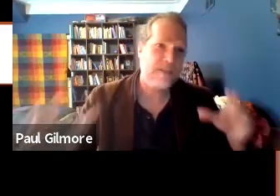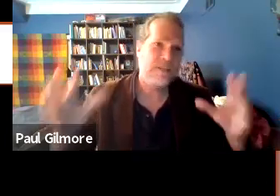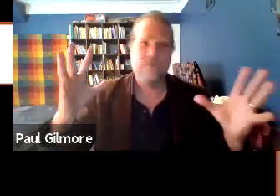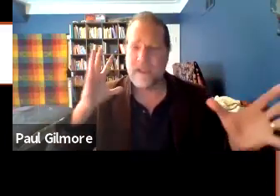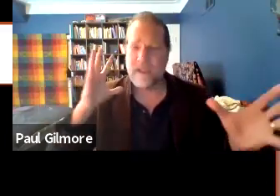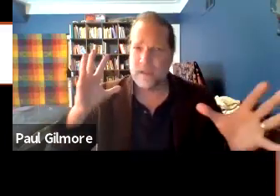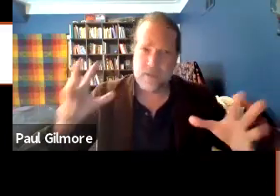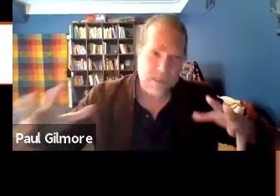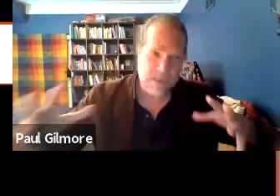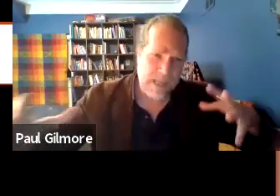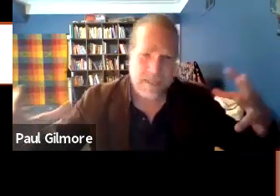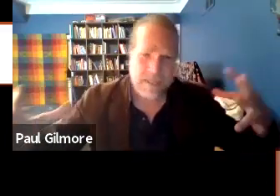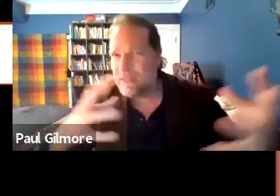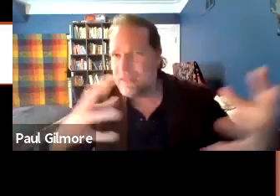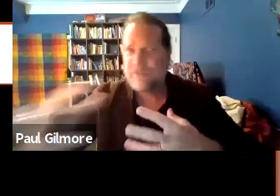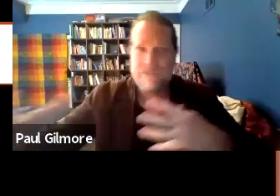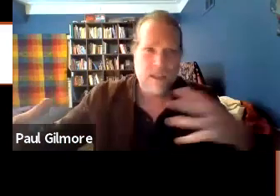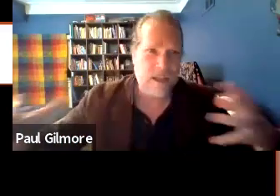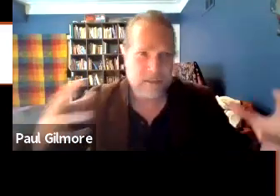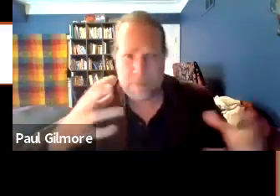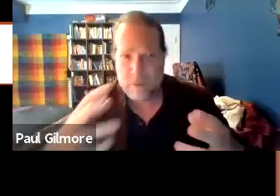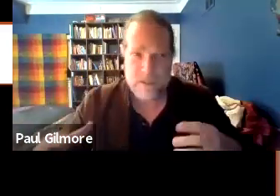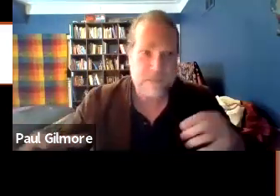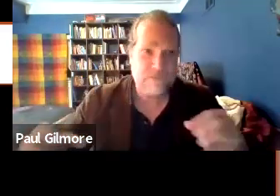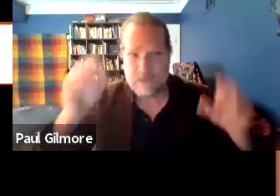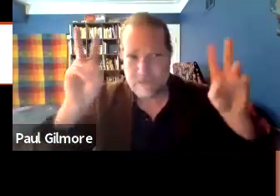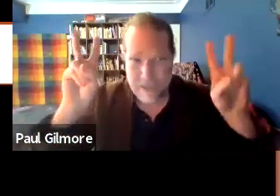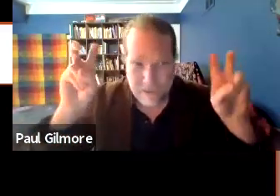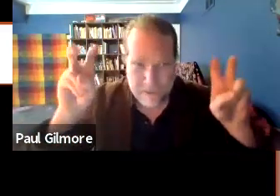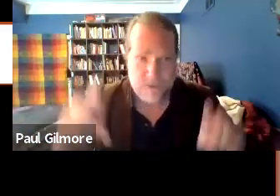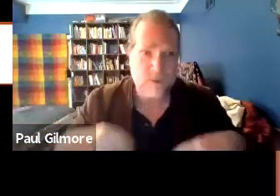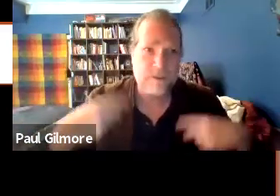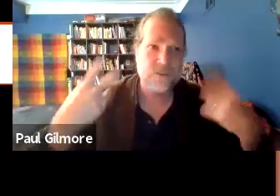Pennsylvania was letting in this flood of immigrants, this flood of aliens, all these